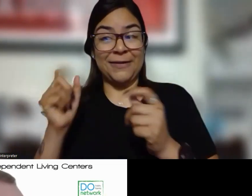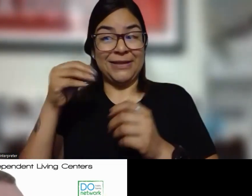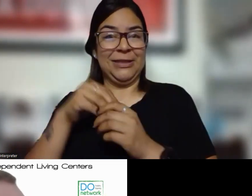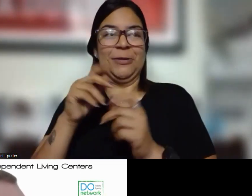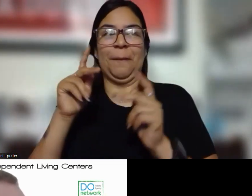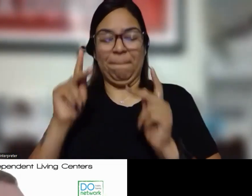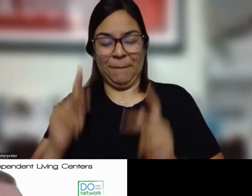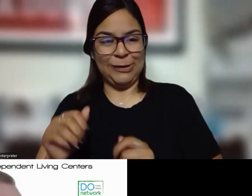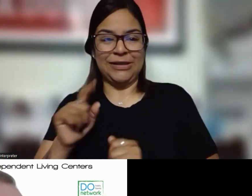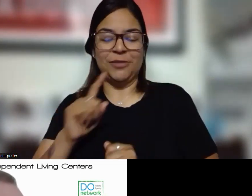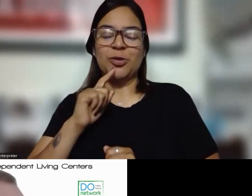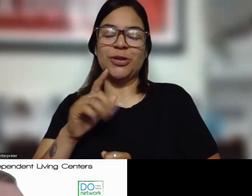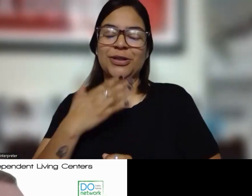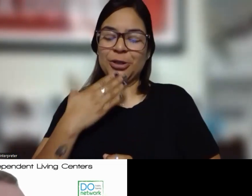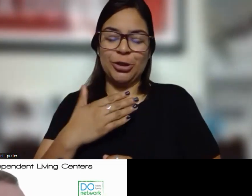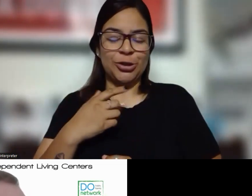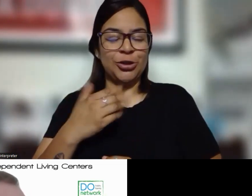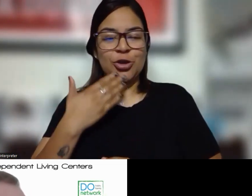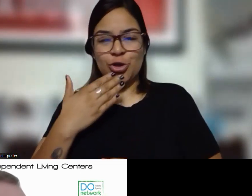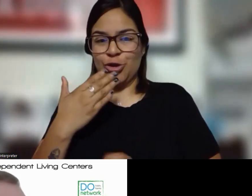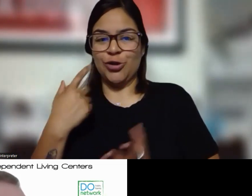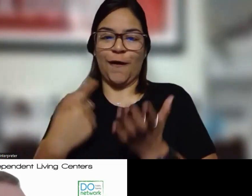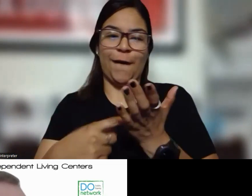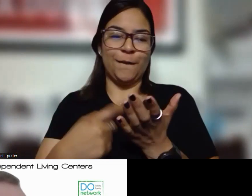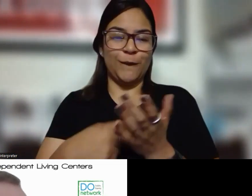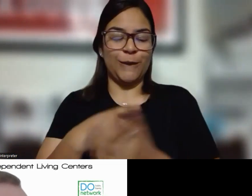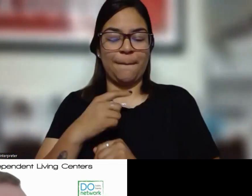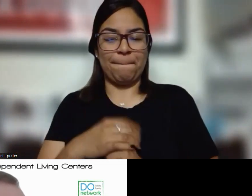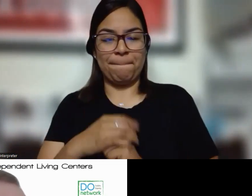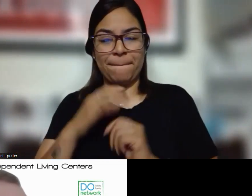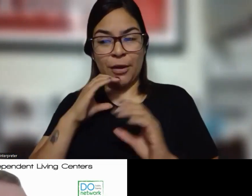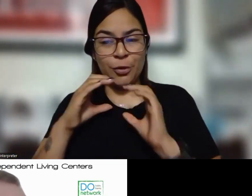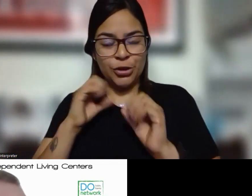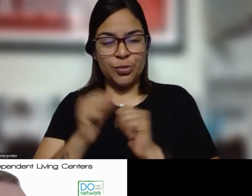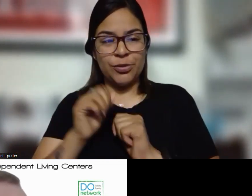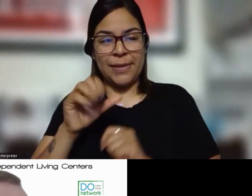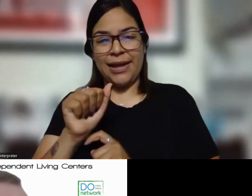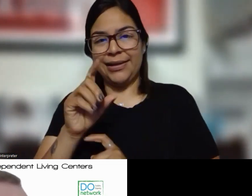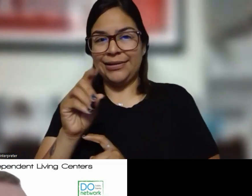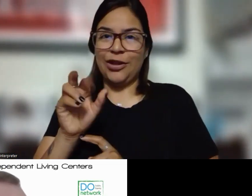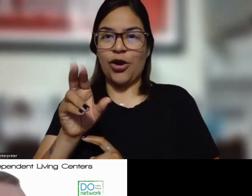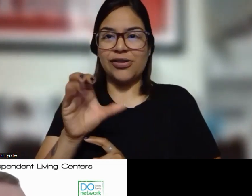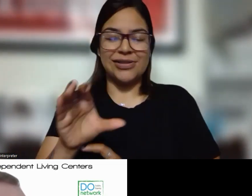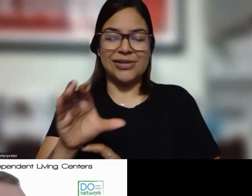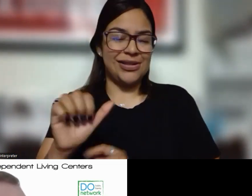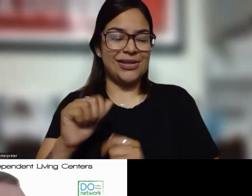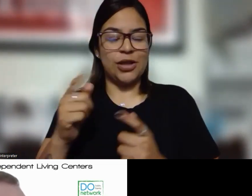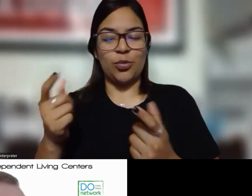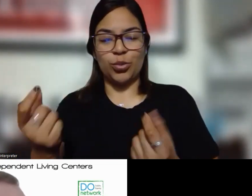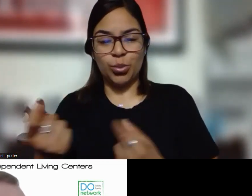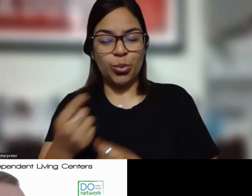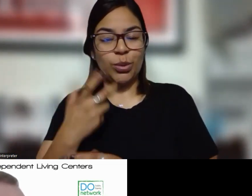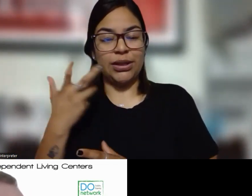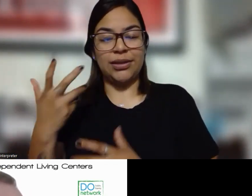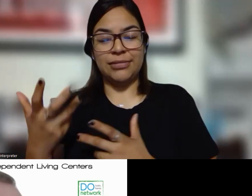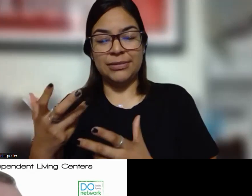some really robust great conversations um about adrcs that Eli LED and uh a good conversation